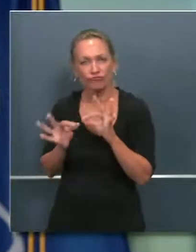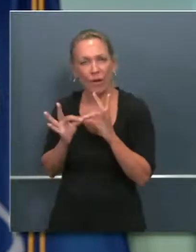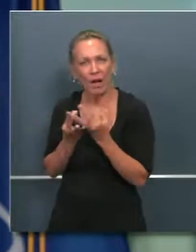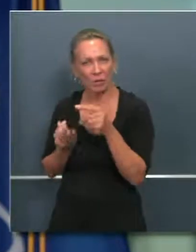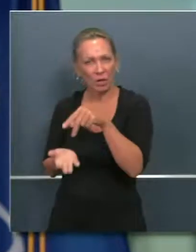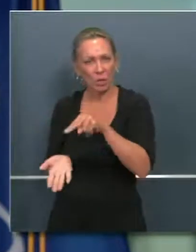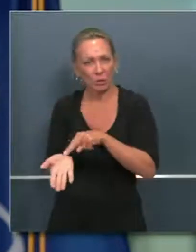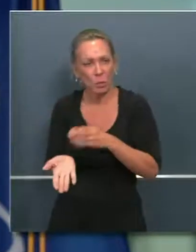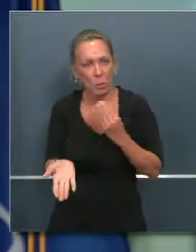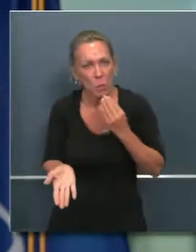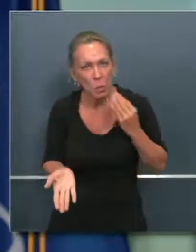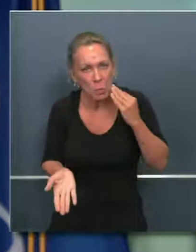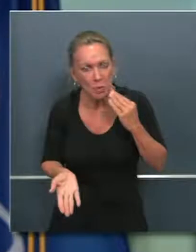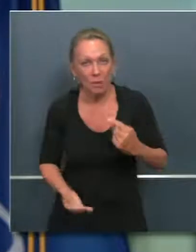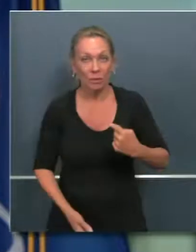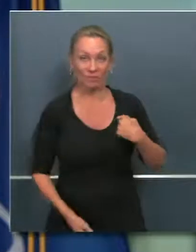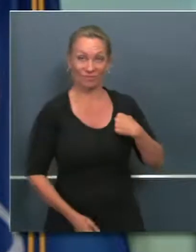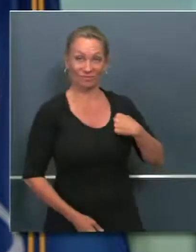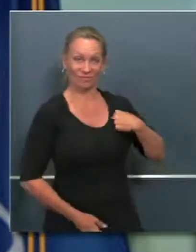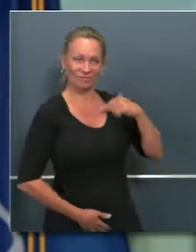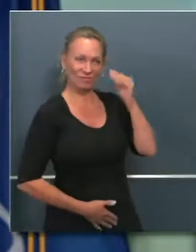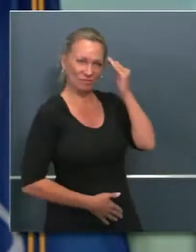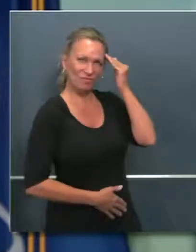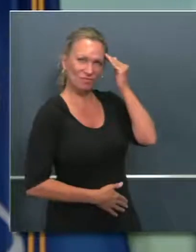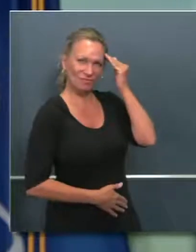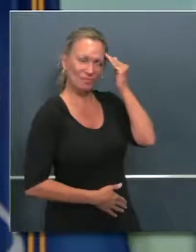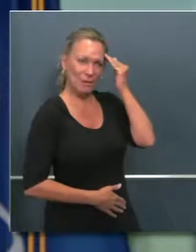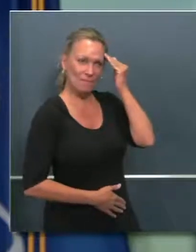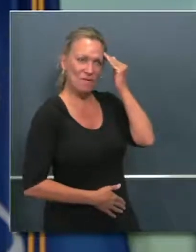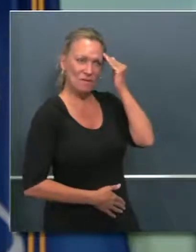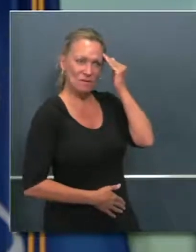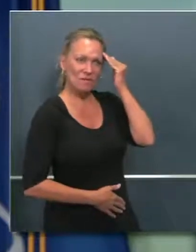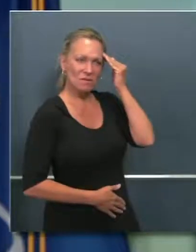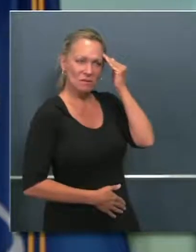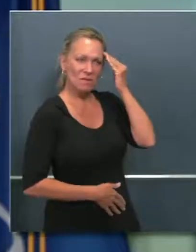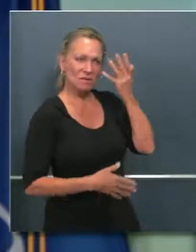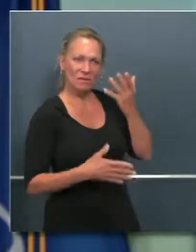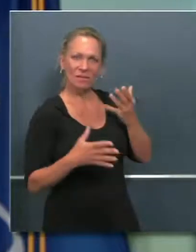families and the residents to continue on the road to better and improved health and